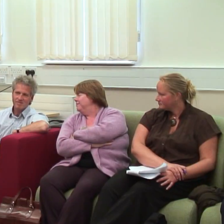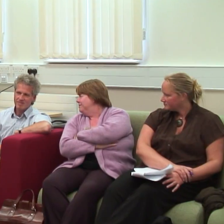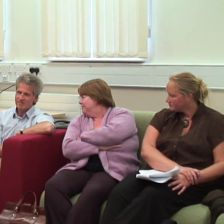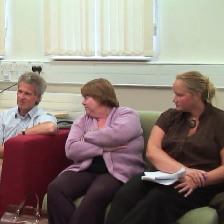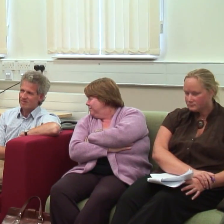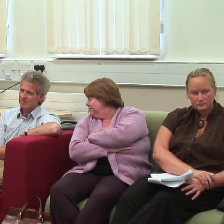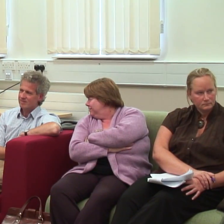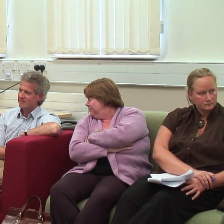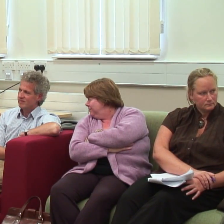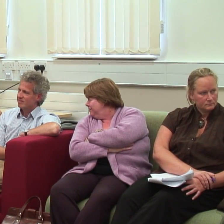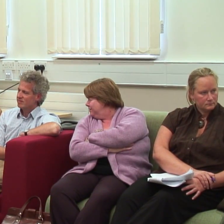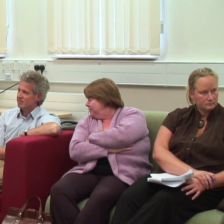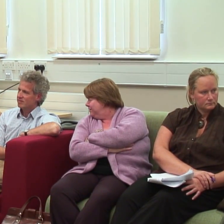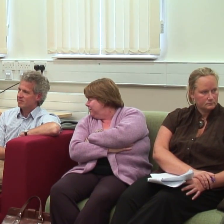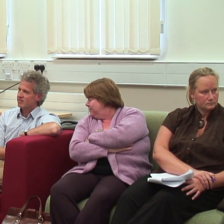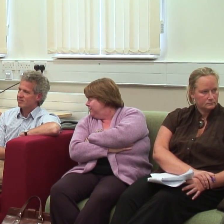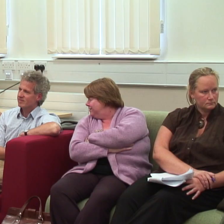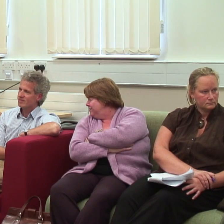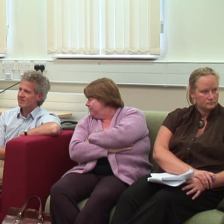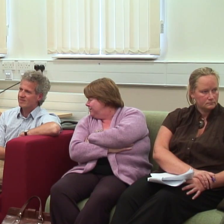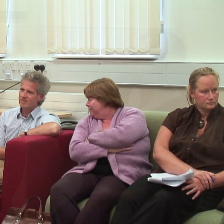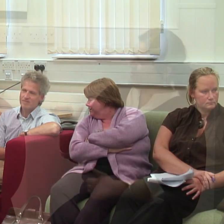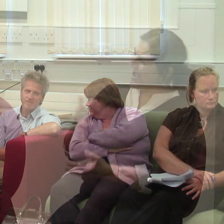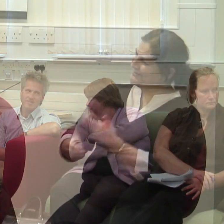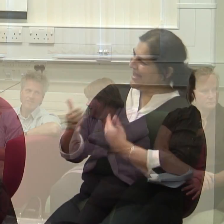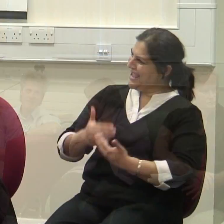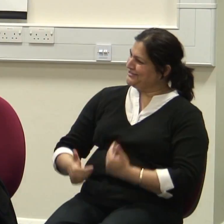I know how I would answer that – I just wondered what your explanation would be.